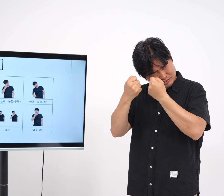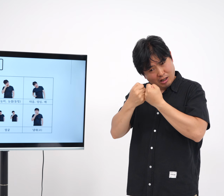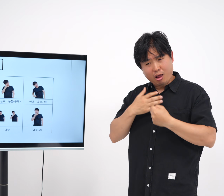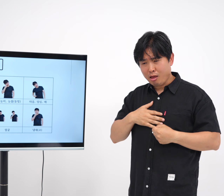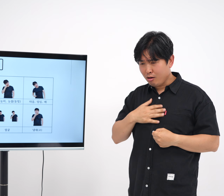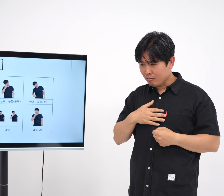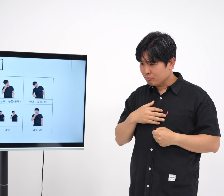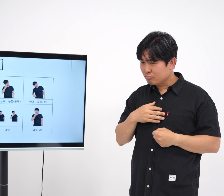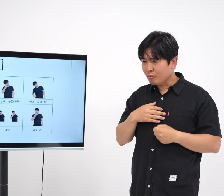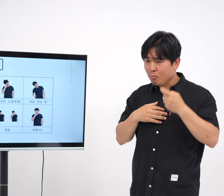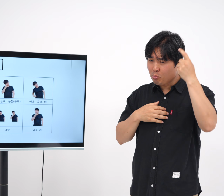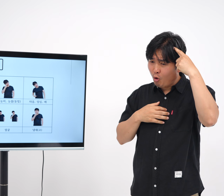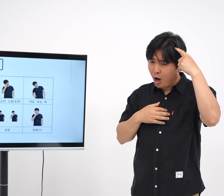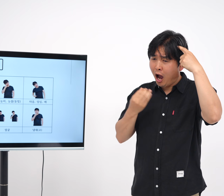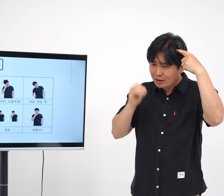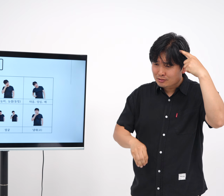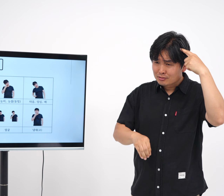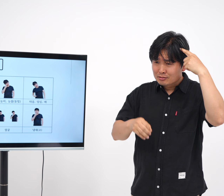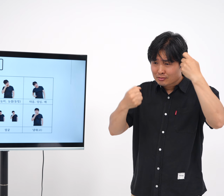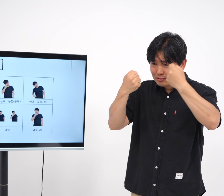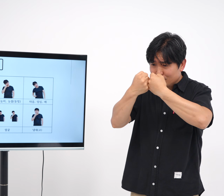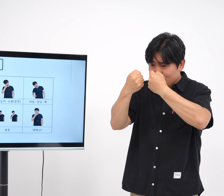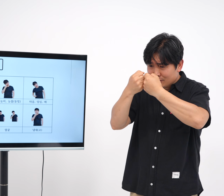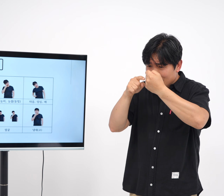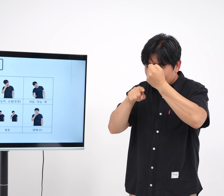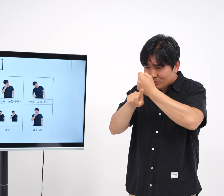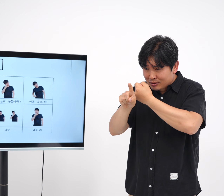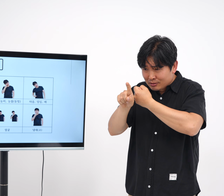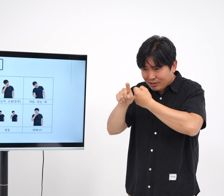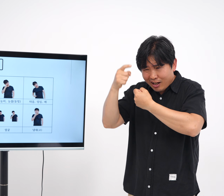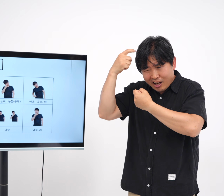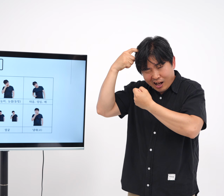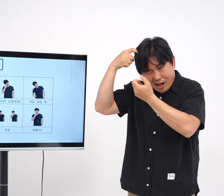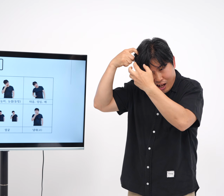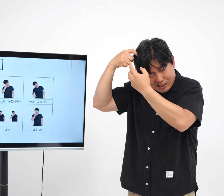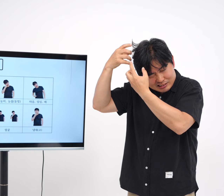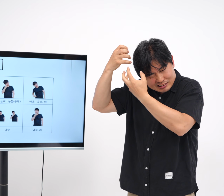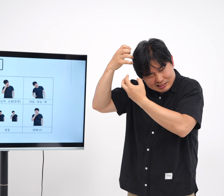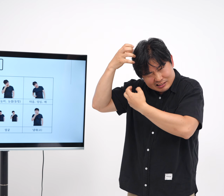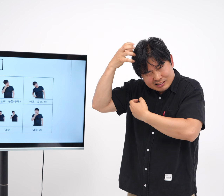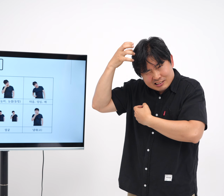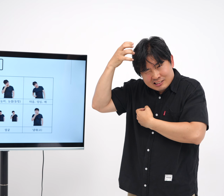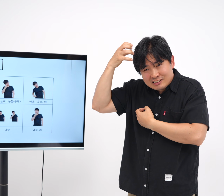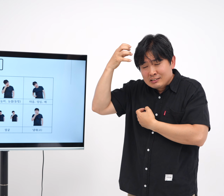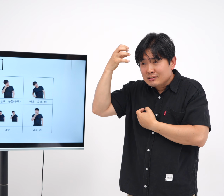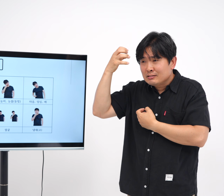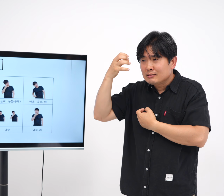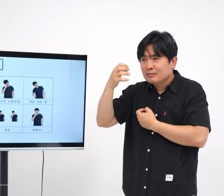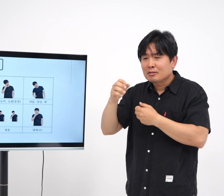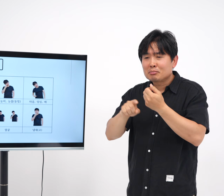the expression 'head' + 'fight' = headache does not have any special meaning. It is just considered a general expression.